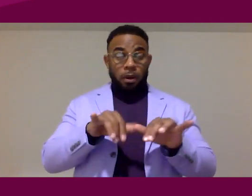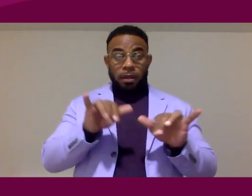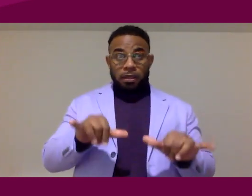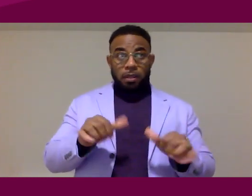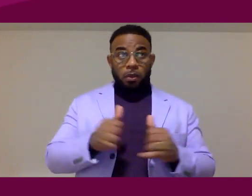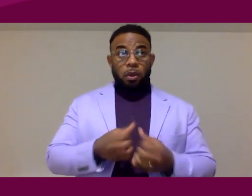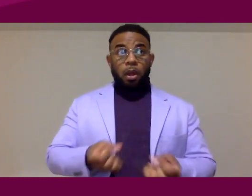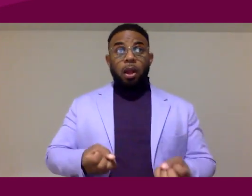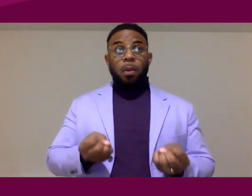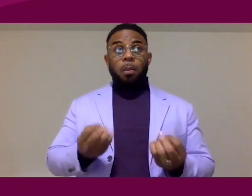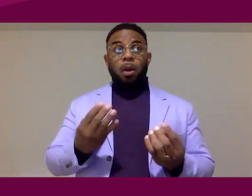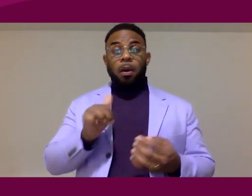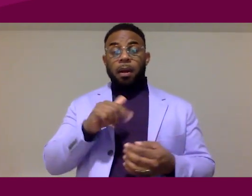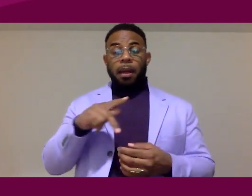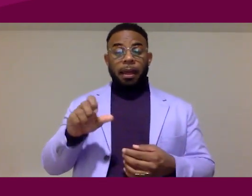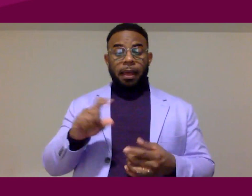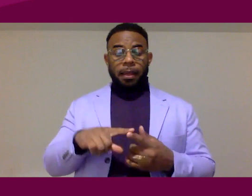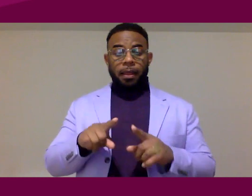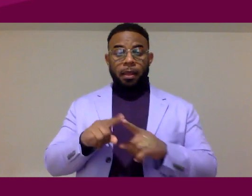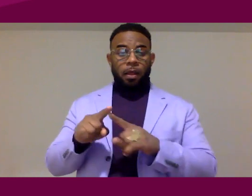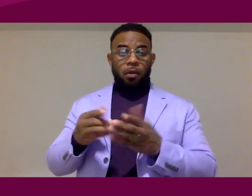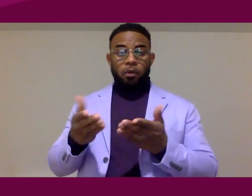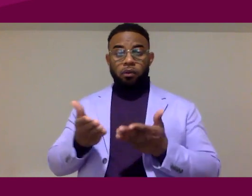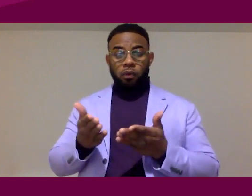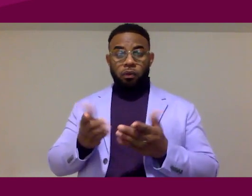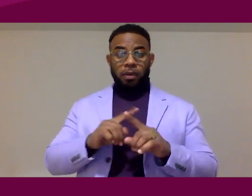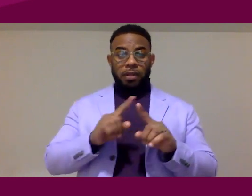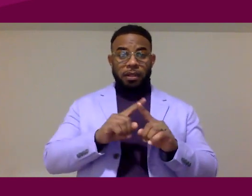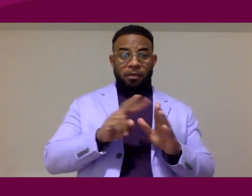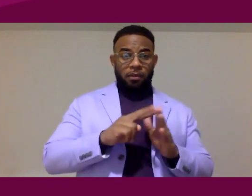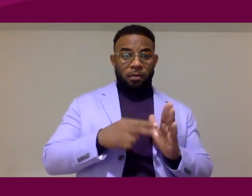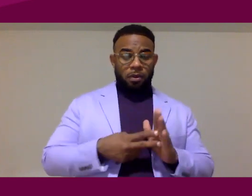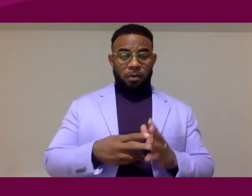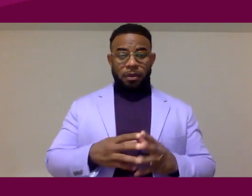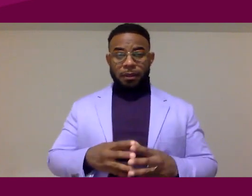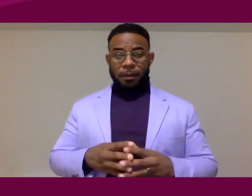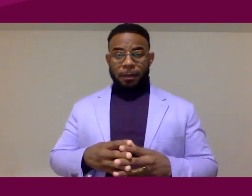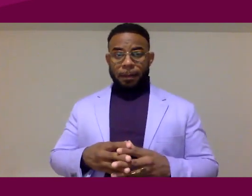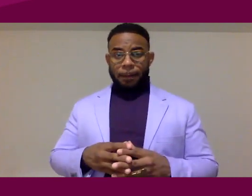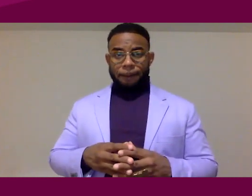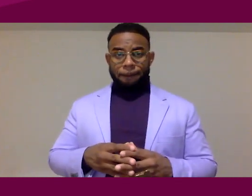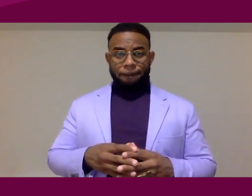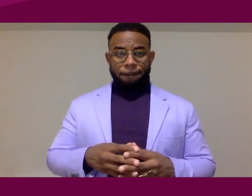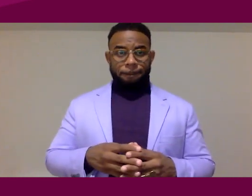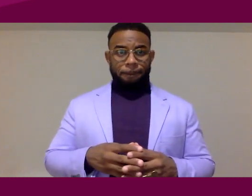multiple apps that also serve different purposes.